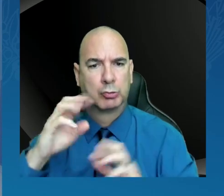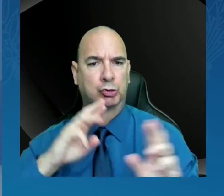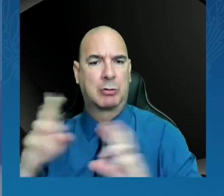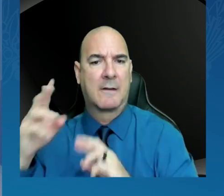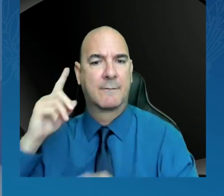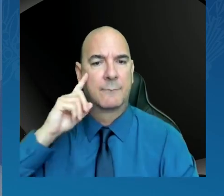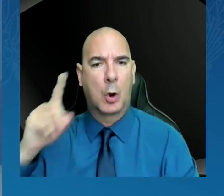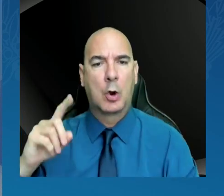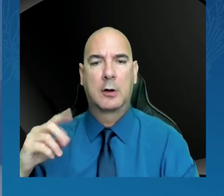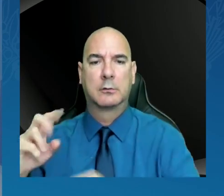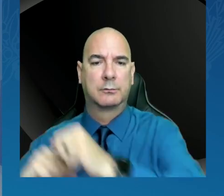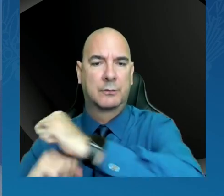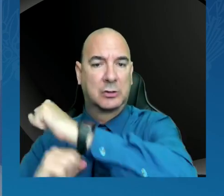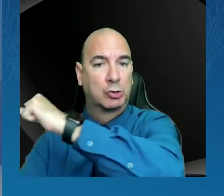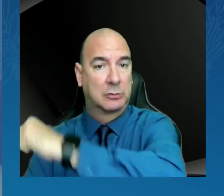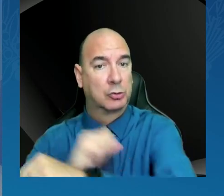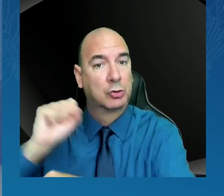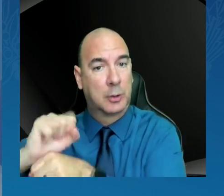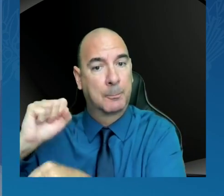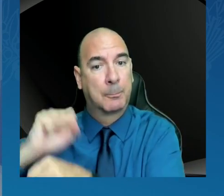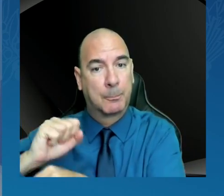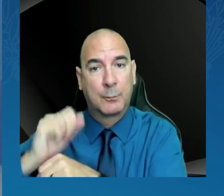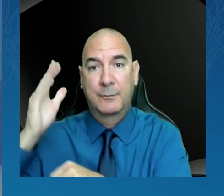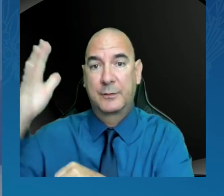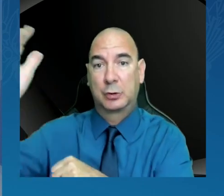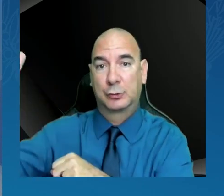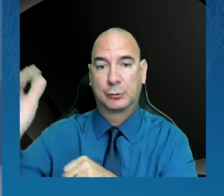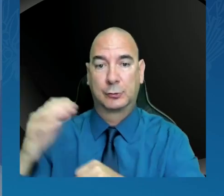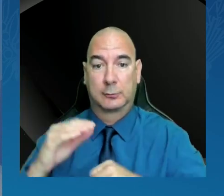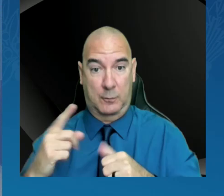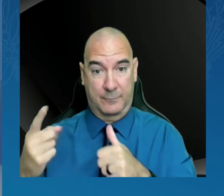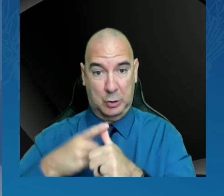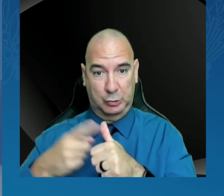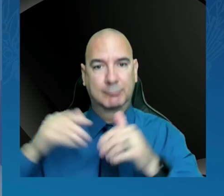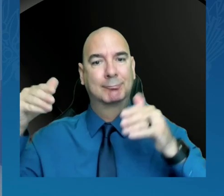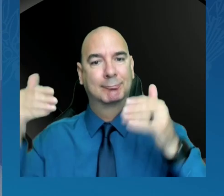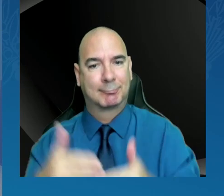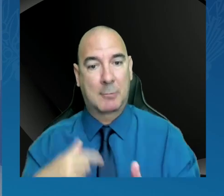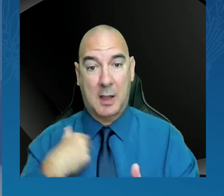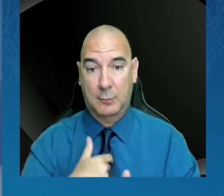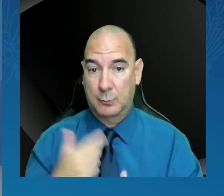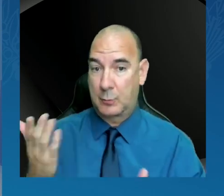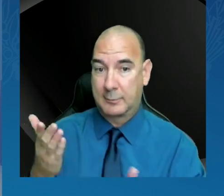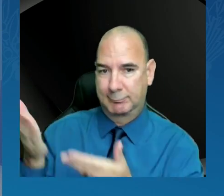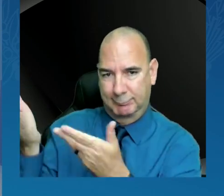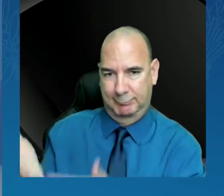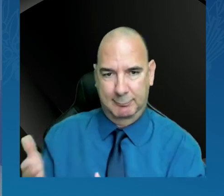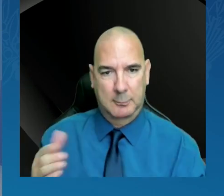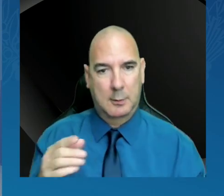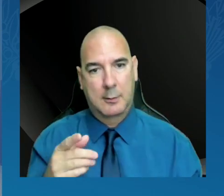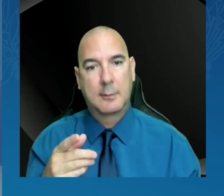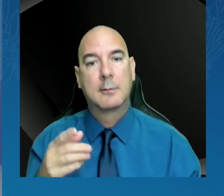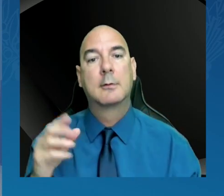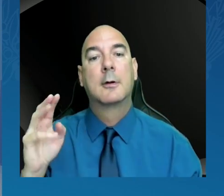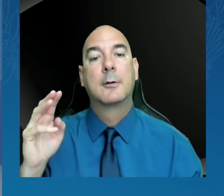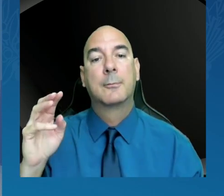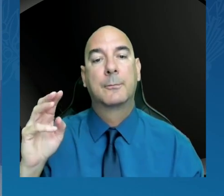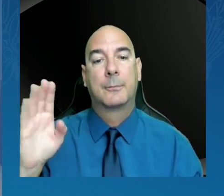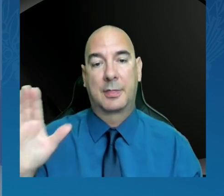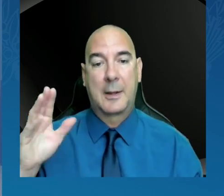initially our own D.C. Mayor Bowser and her D.C. Infrastructure Academy. And then we're going to do a special session